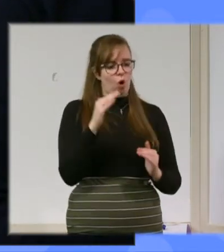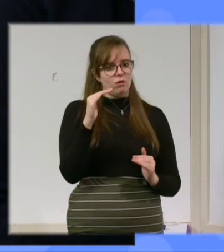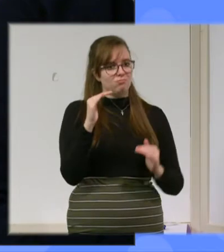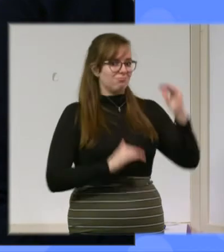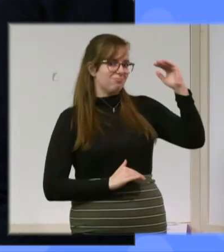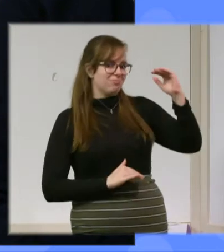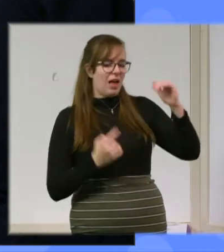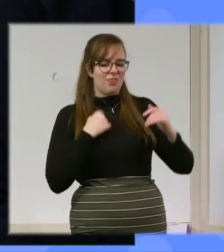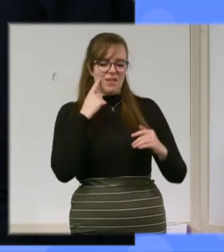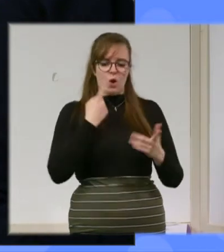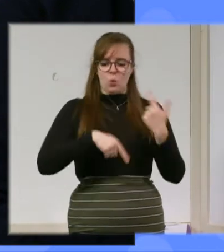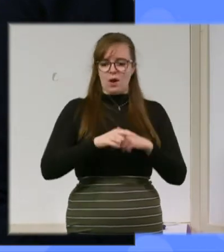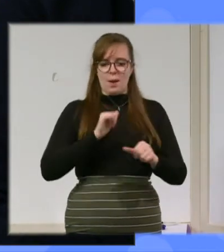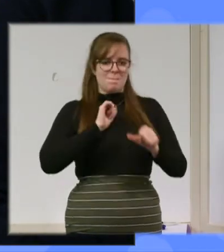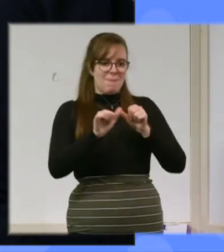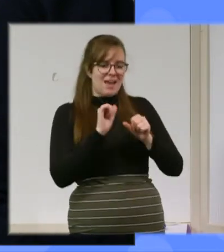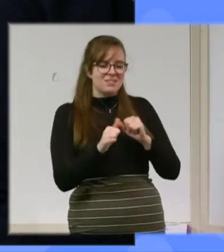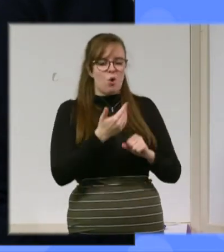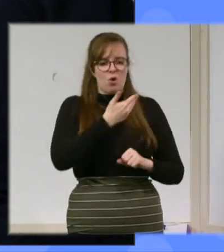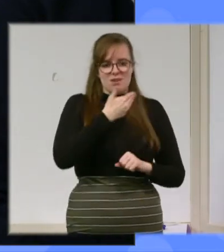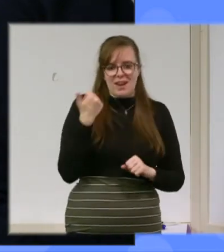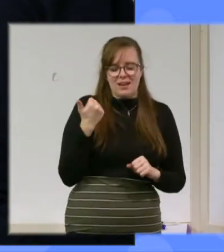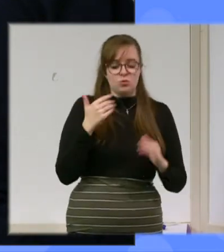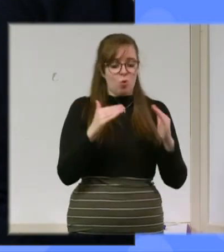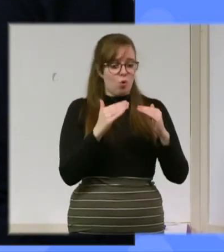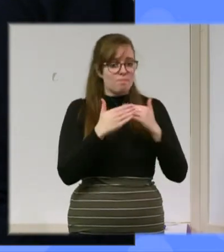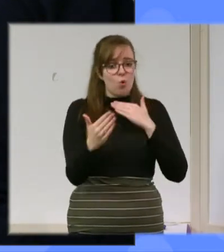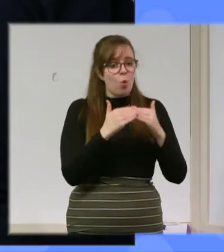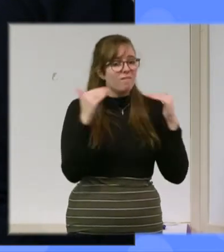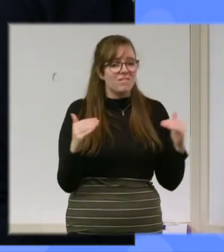think we're any nicer or necessarily theatre they're our friends and our